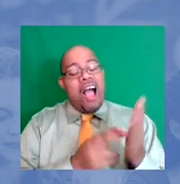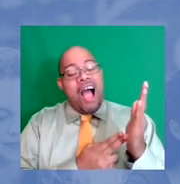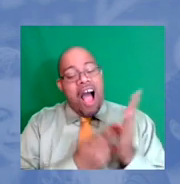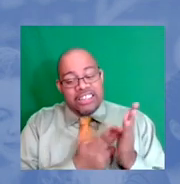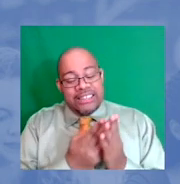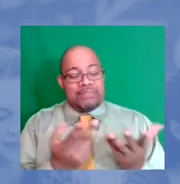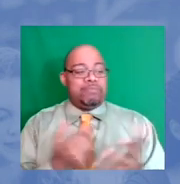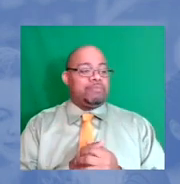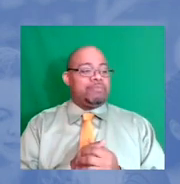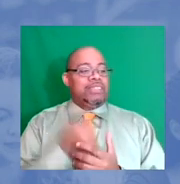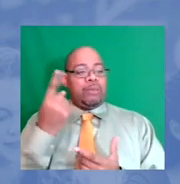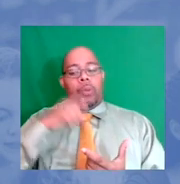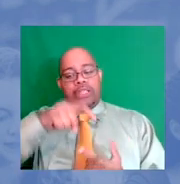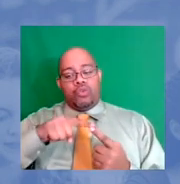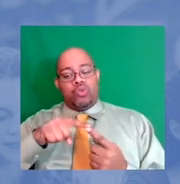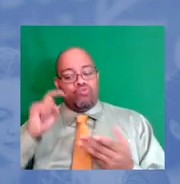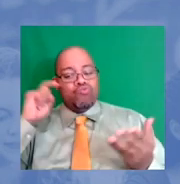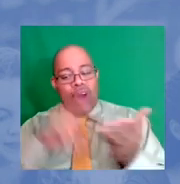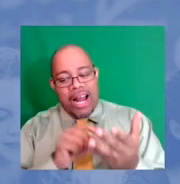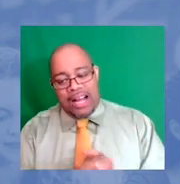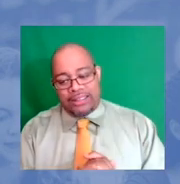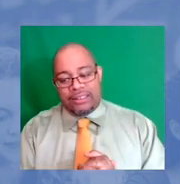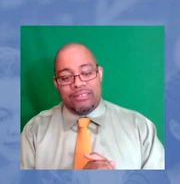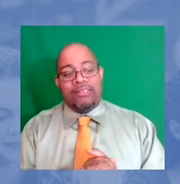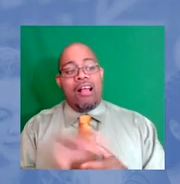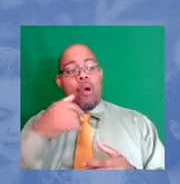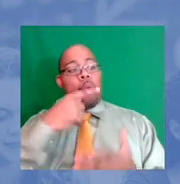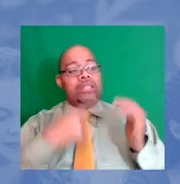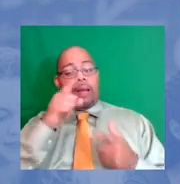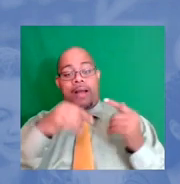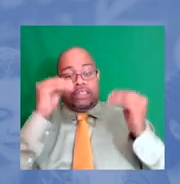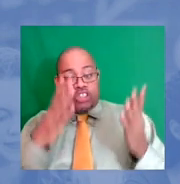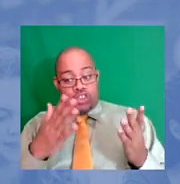TO RECOGNIZE. MUCH LIKE WHAT I SAID ABOUT TEACHER COMPENSATION,